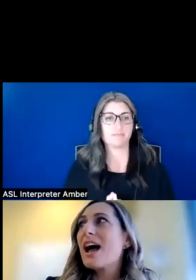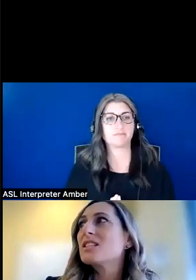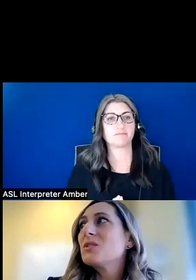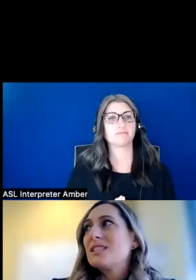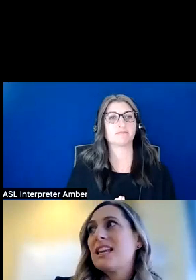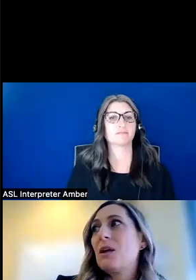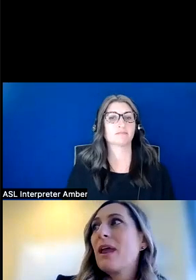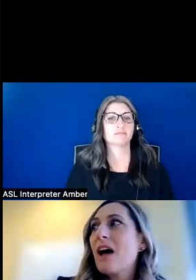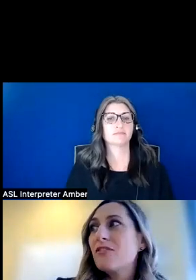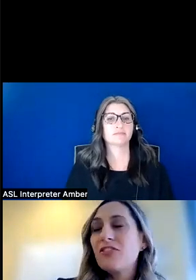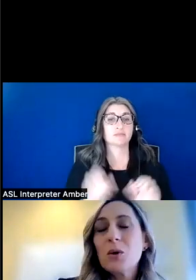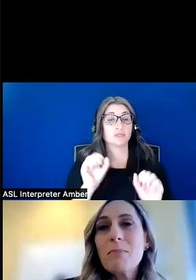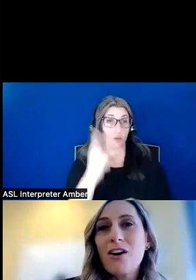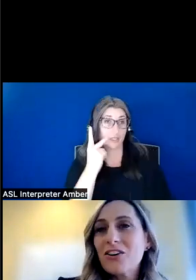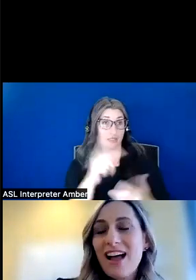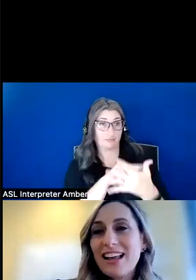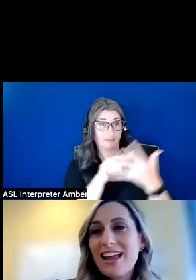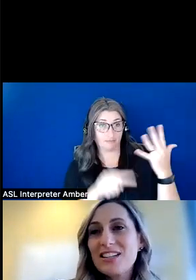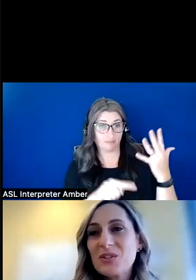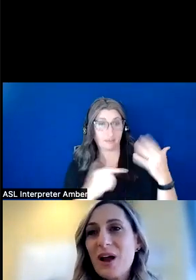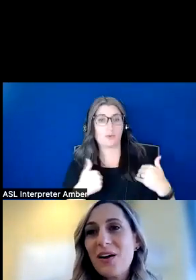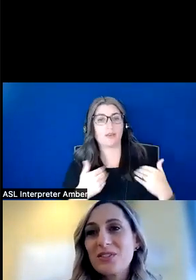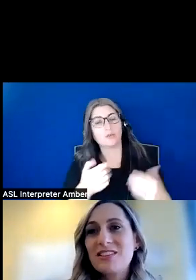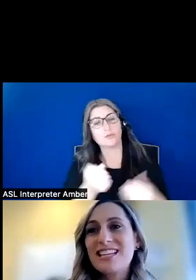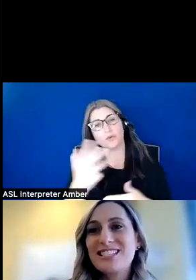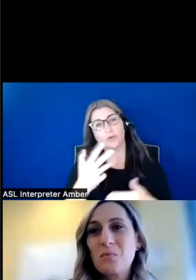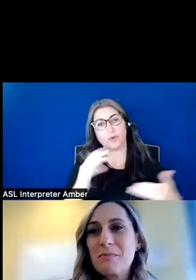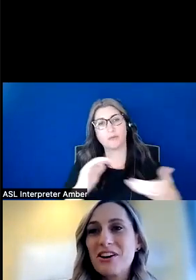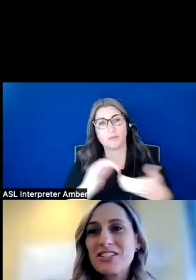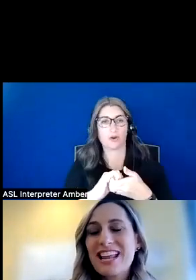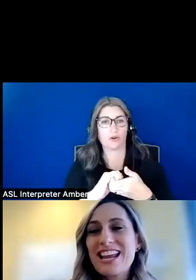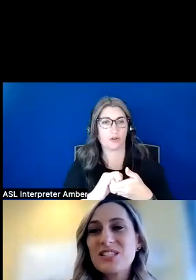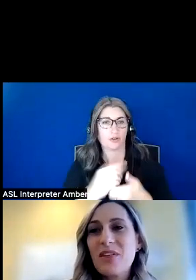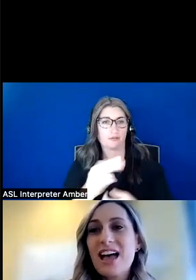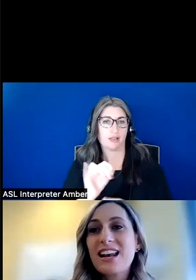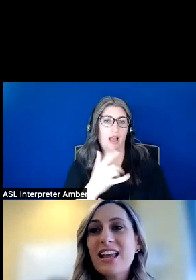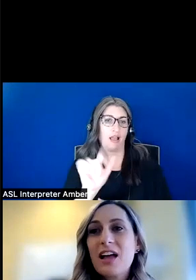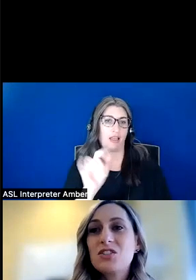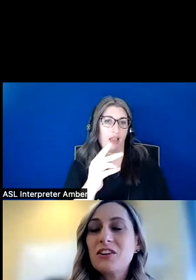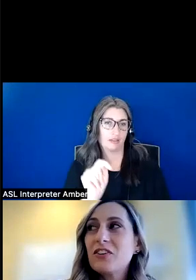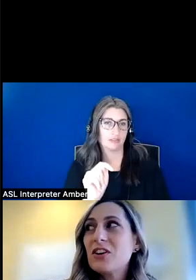As you see, we have a few partner highlights throughout this webinar today, so that Jennifer